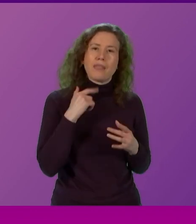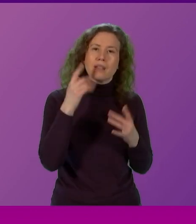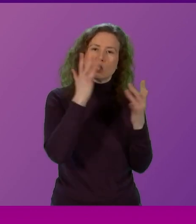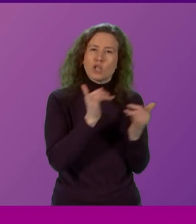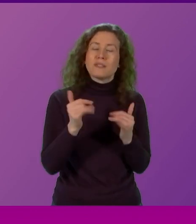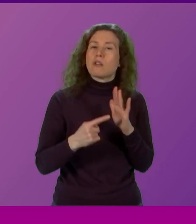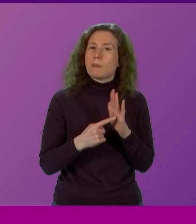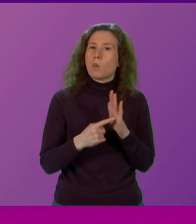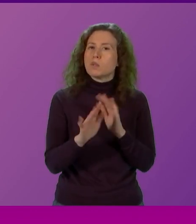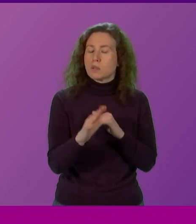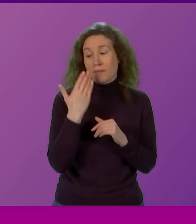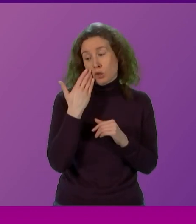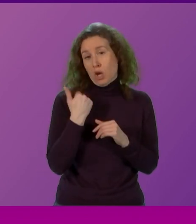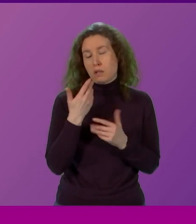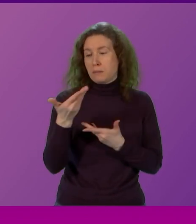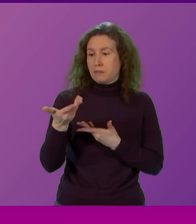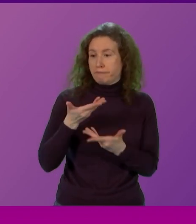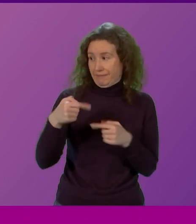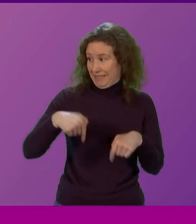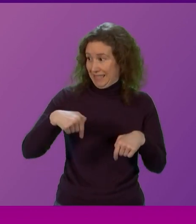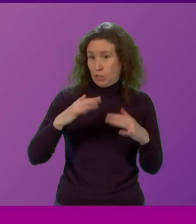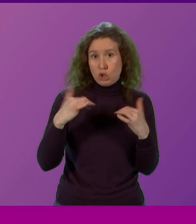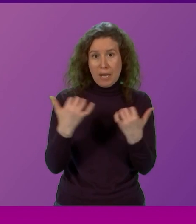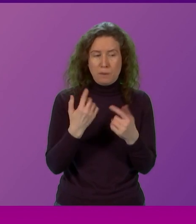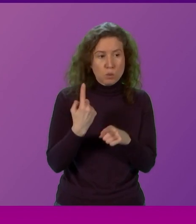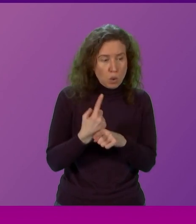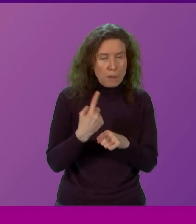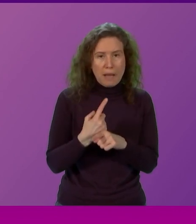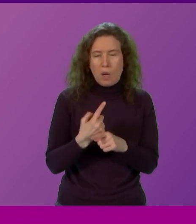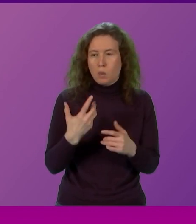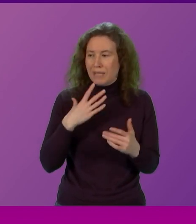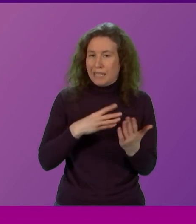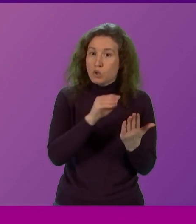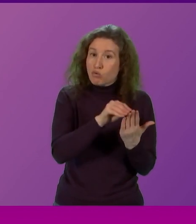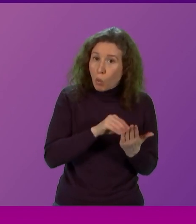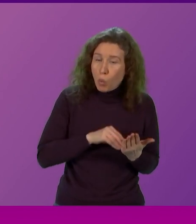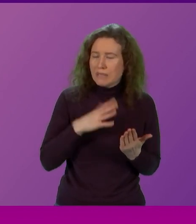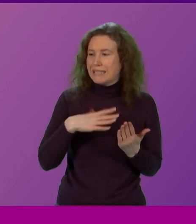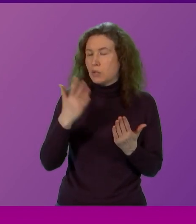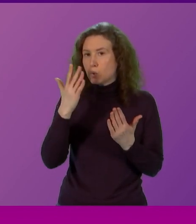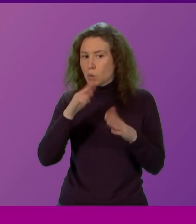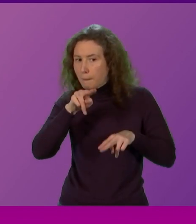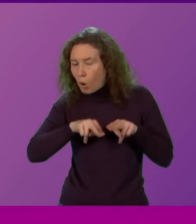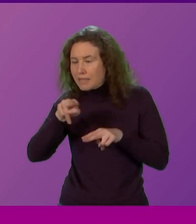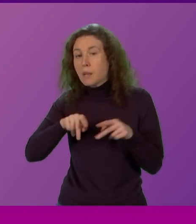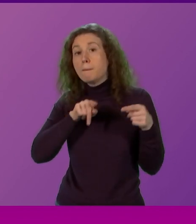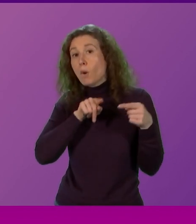We have just had exchanges in the chamber about the need to record and monitor instances of bullying.